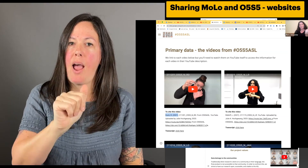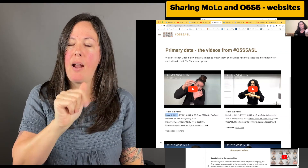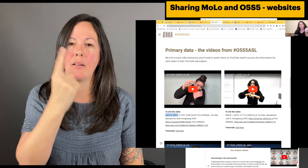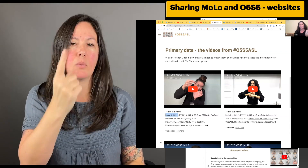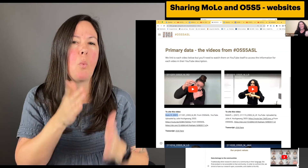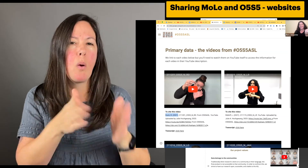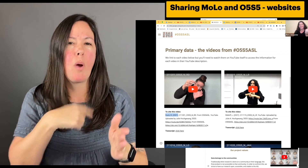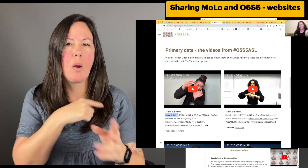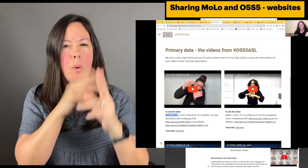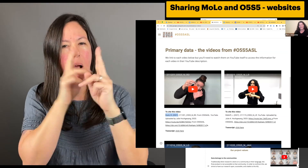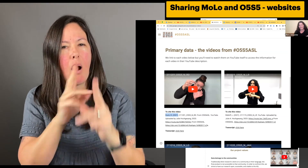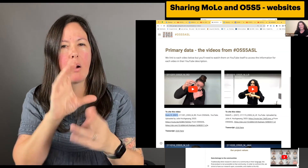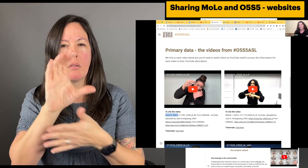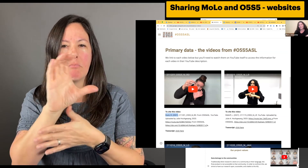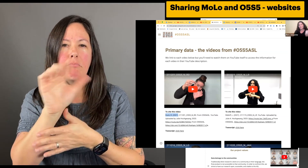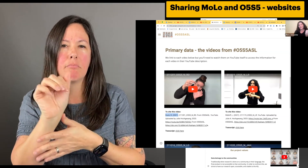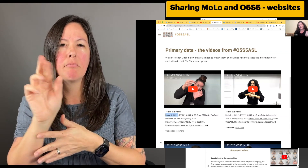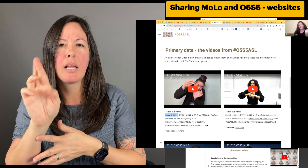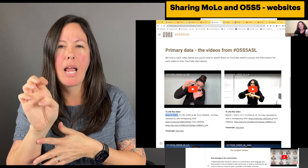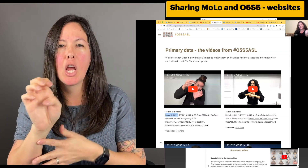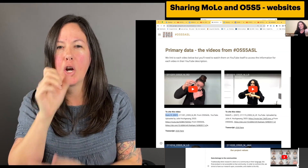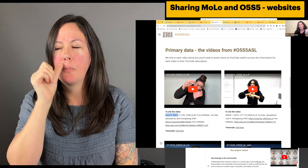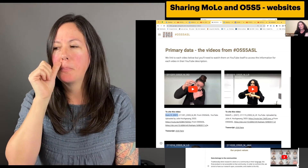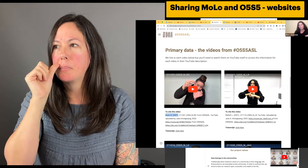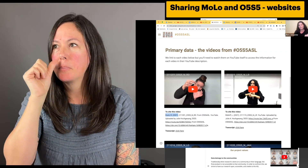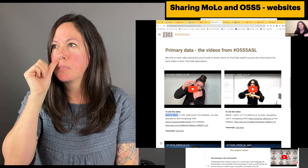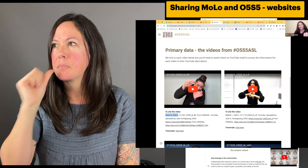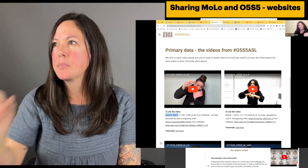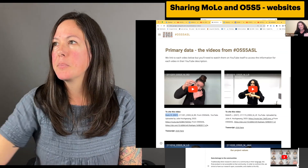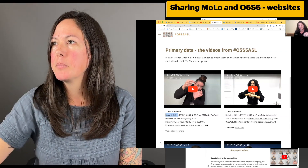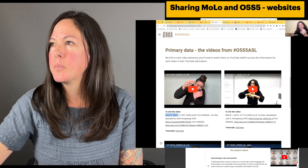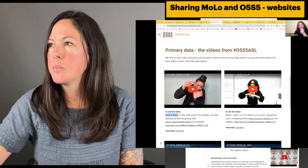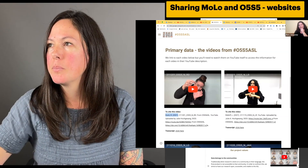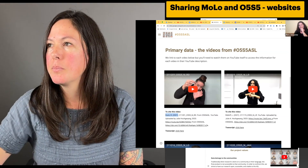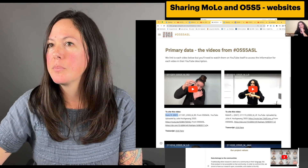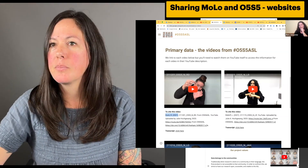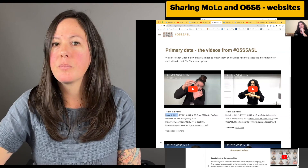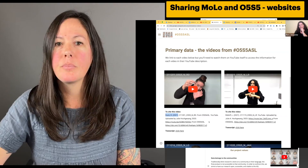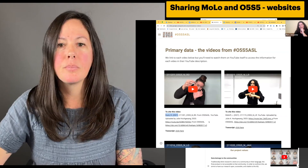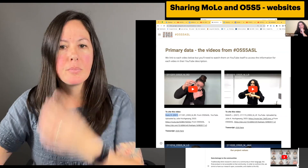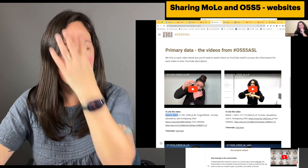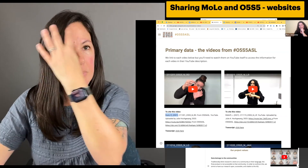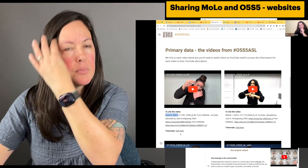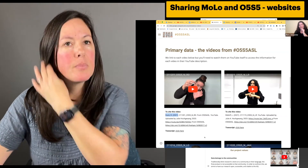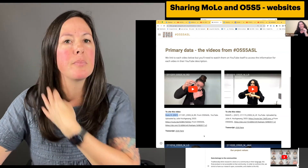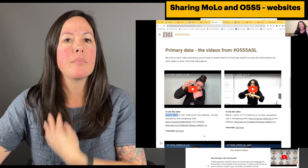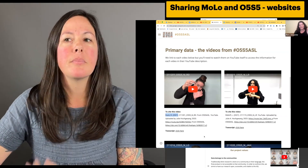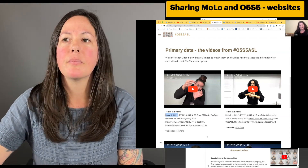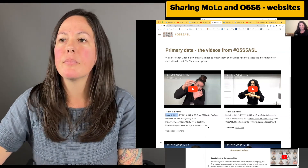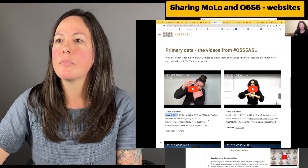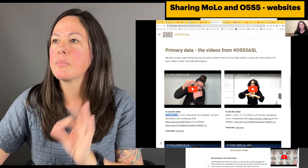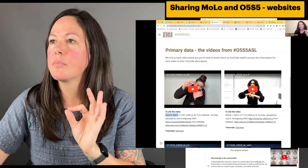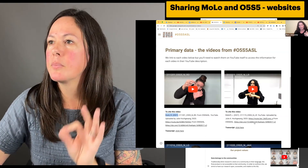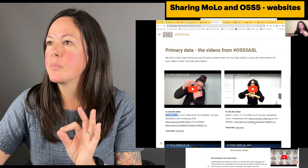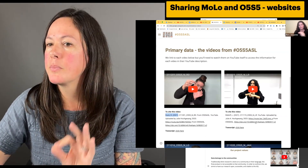who provided the data so again this is ownership of the data as part of those care principles that the citations go to